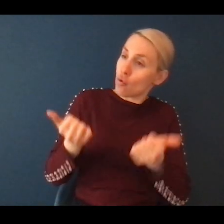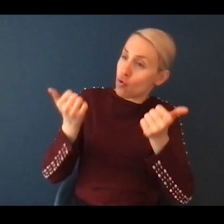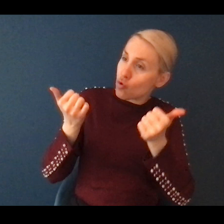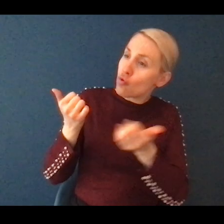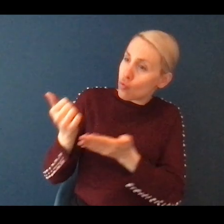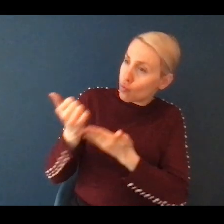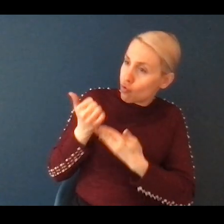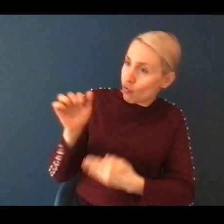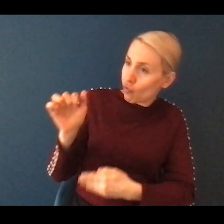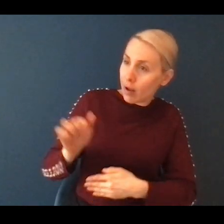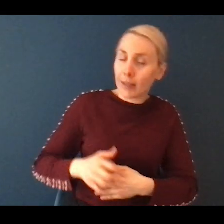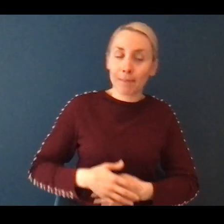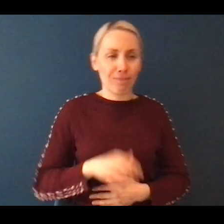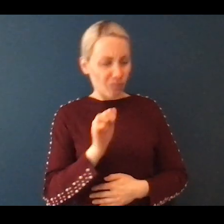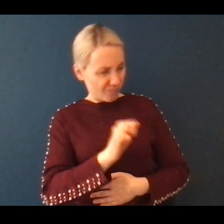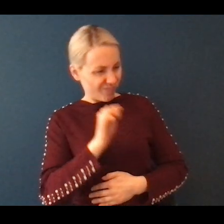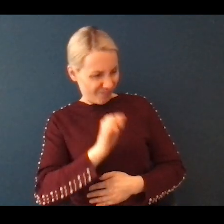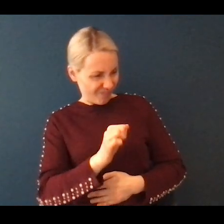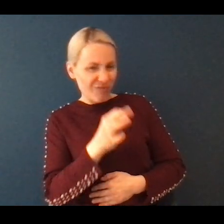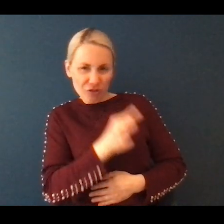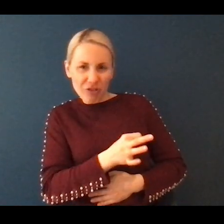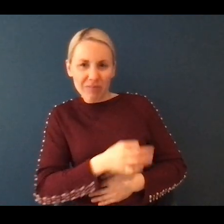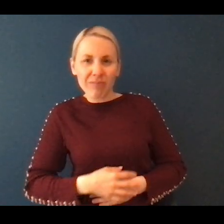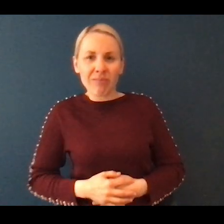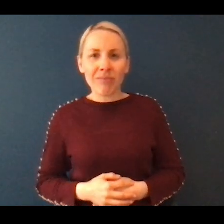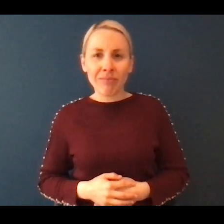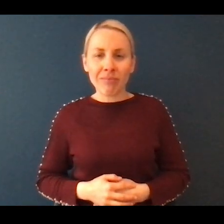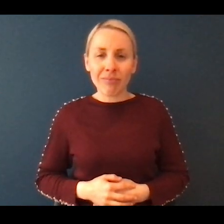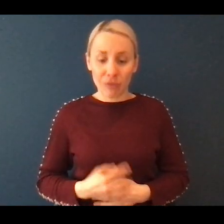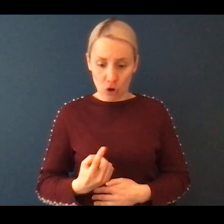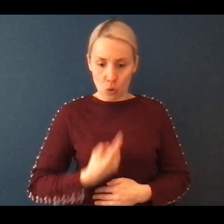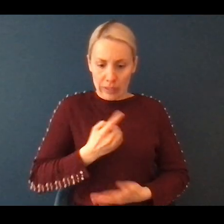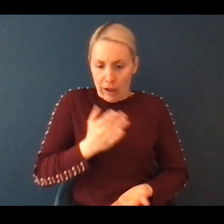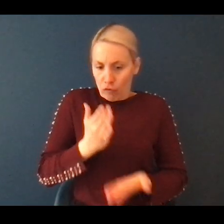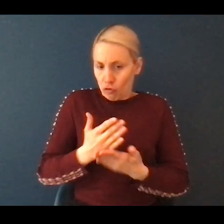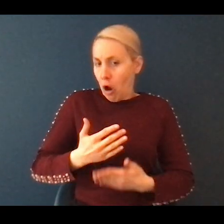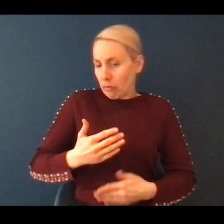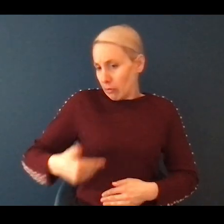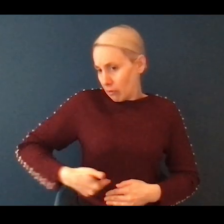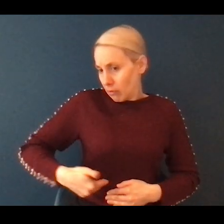because otherwise it feels like you know you can trust yourself but to a certain point